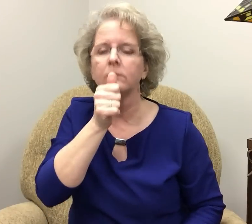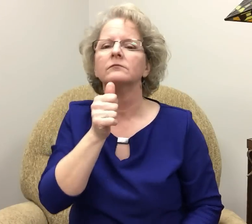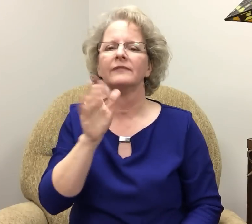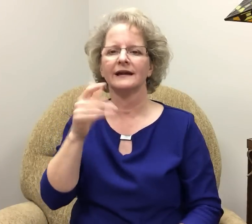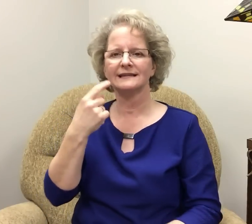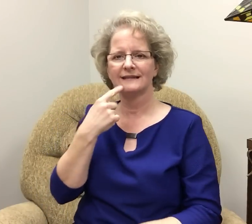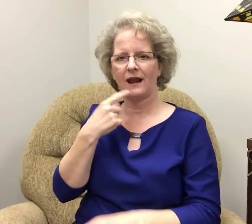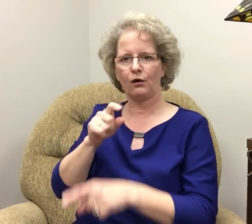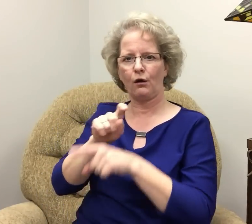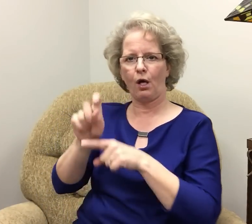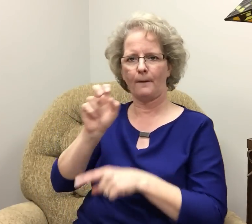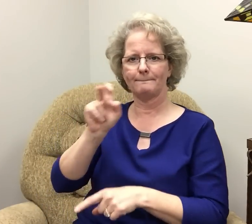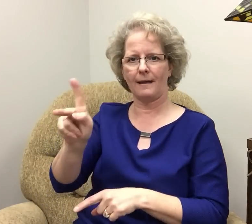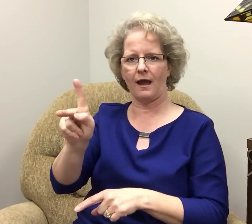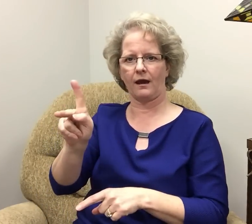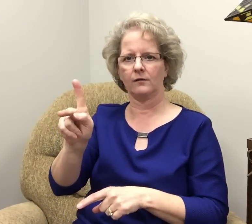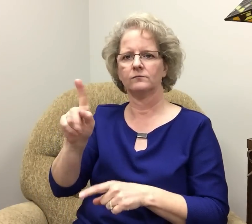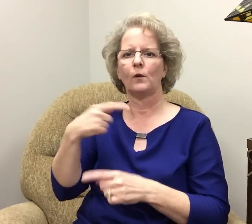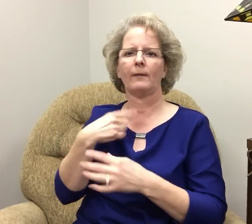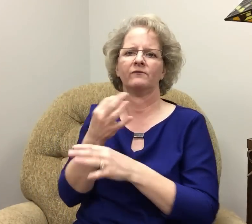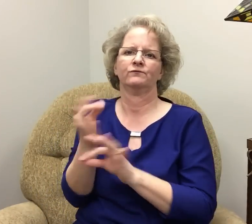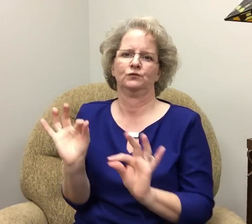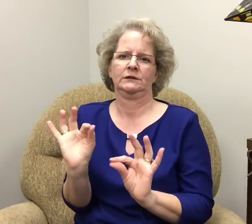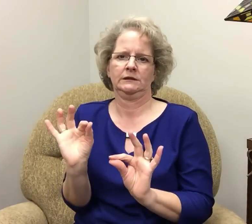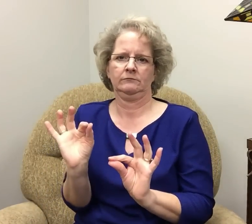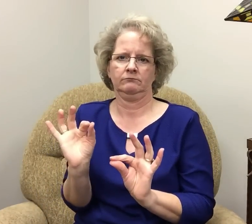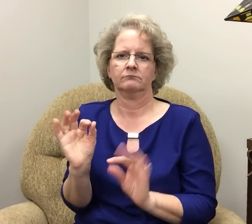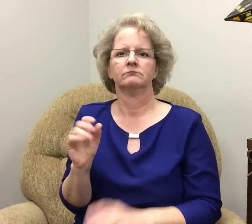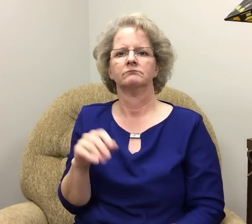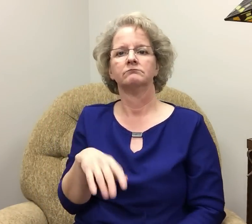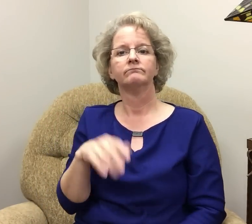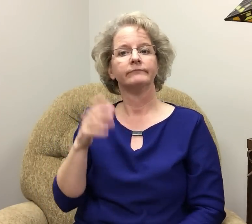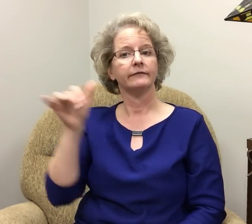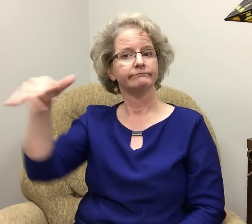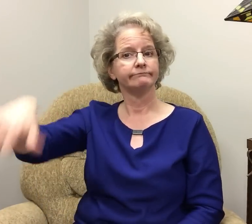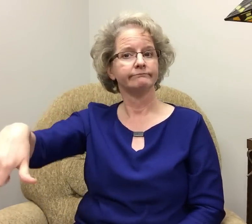not appropriate to ask an interpreter to omit certain parts of what they can hear.